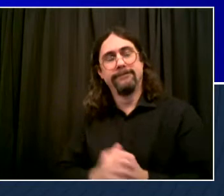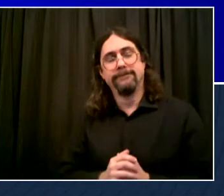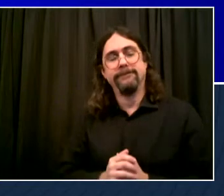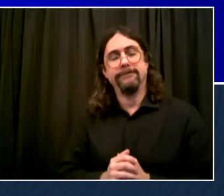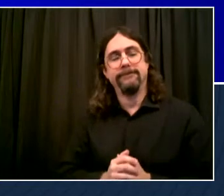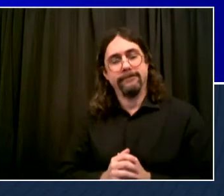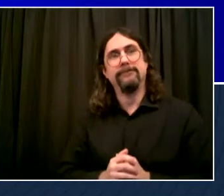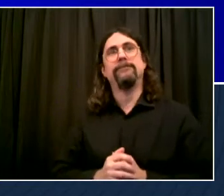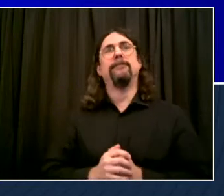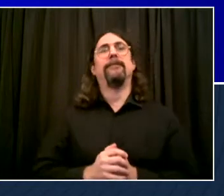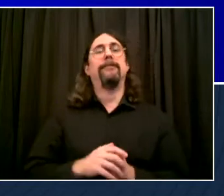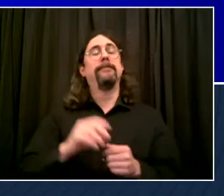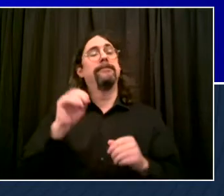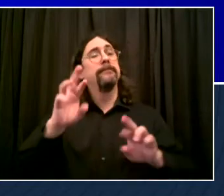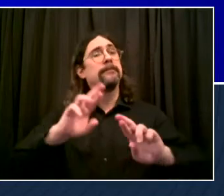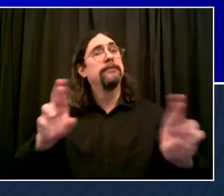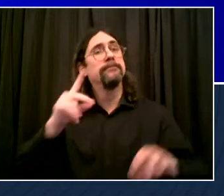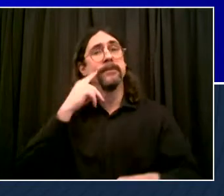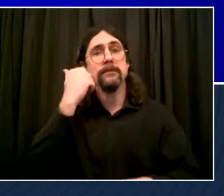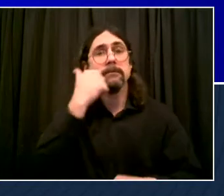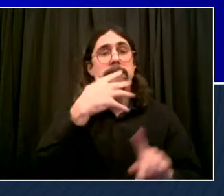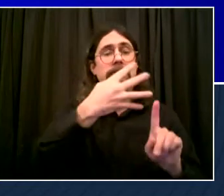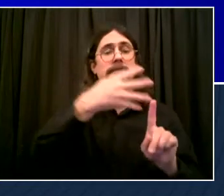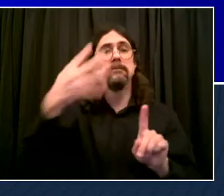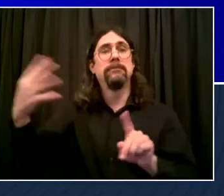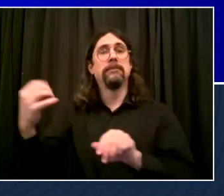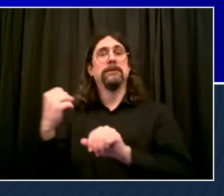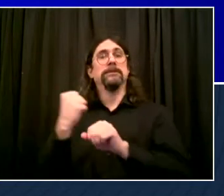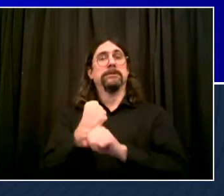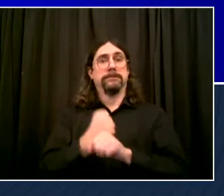GEORGE, REST IN PEACE.